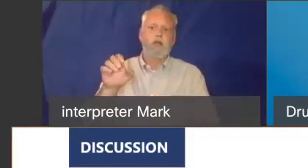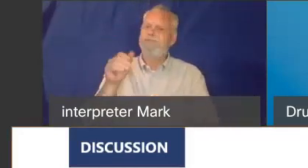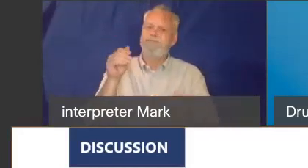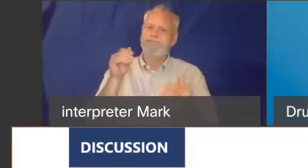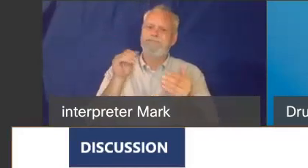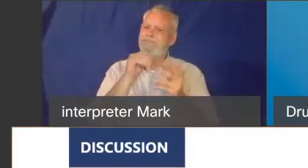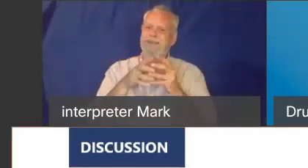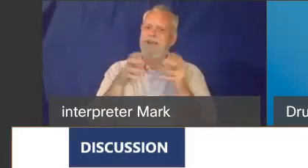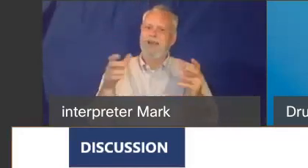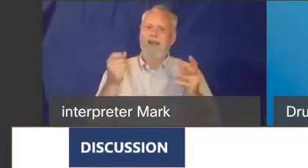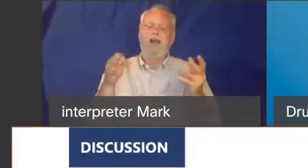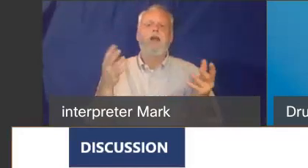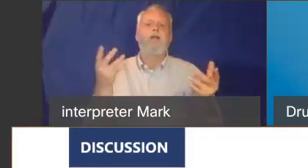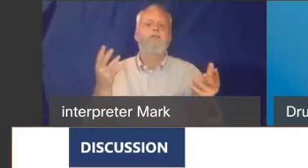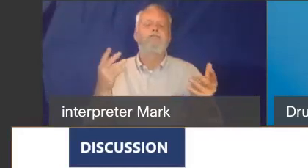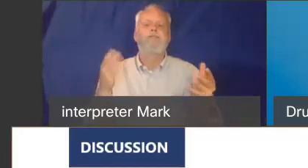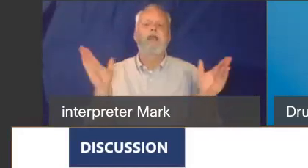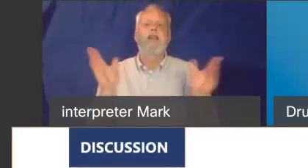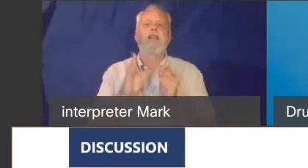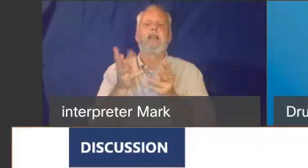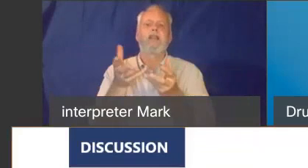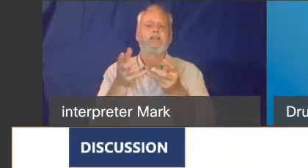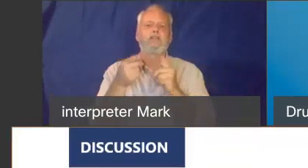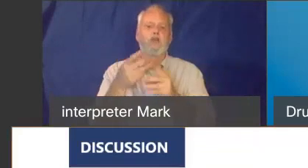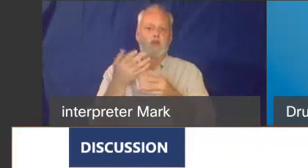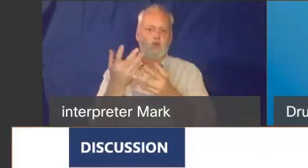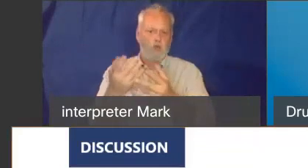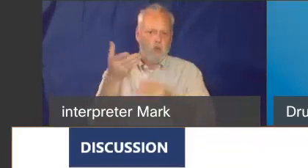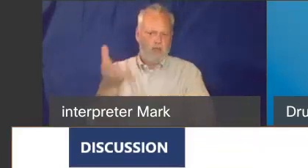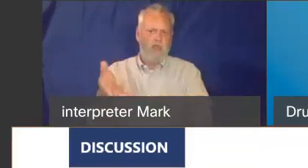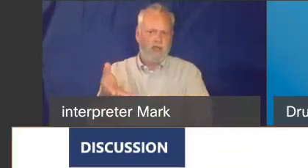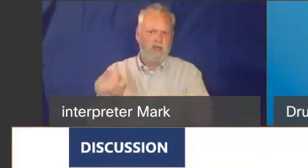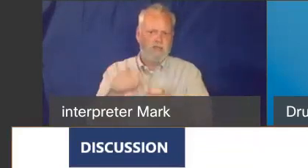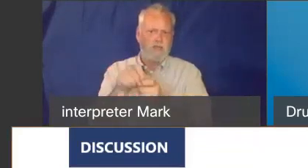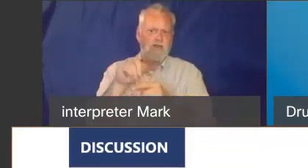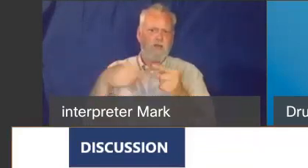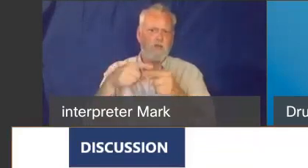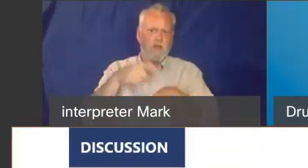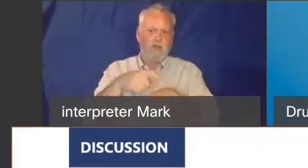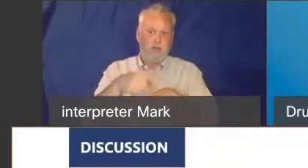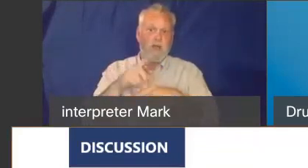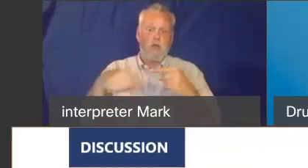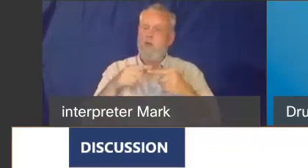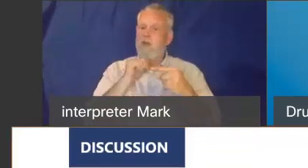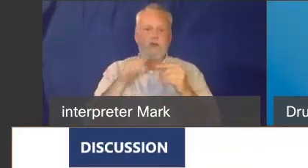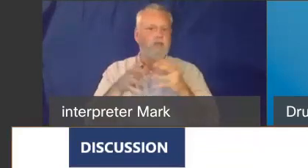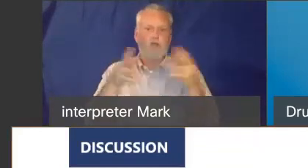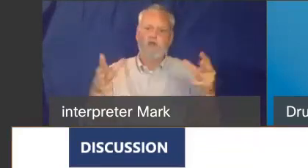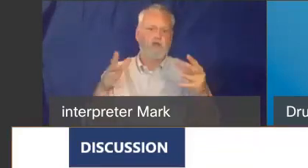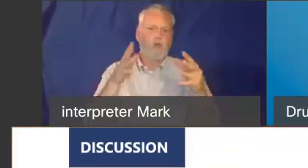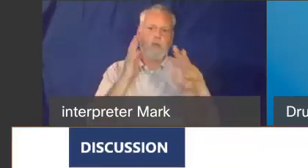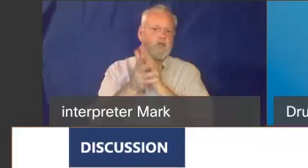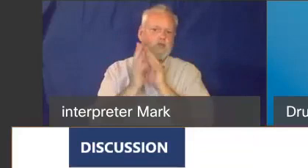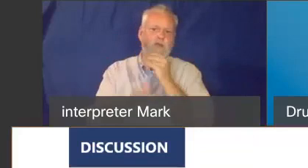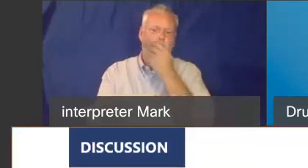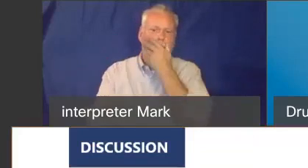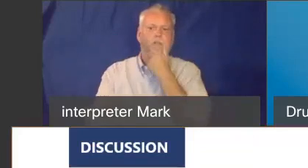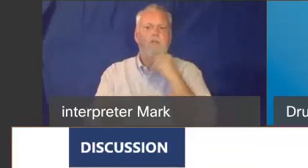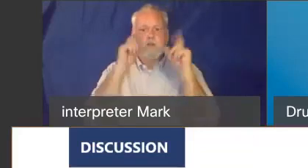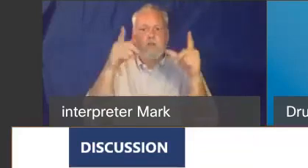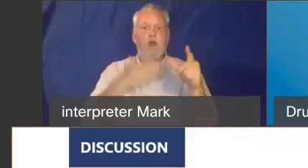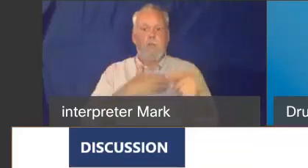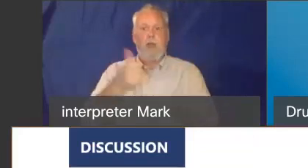Um, very little desire to wait there, especially during periods, when there actually is isn't all that much traffic and surprisingly on my commute, there are a number of.